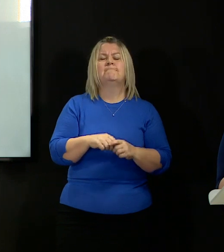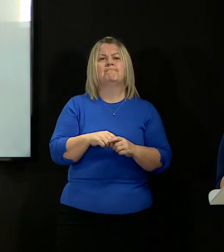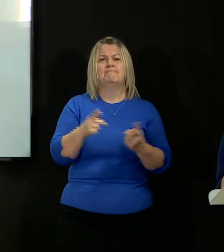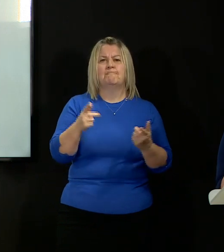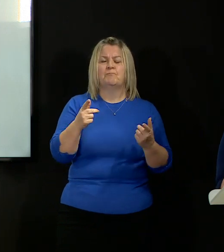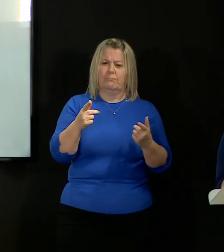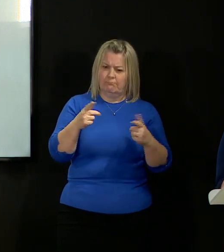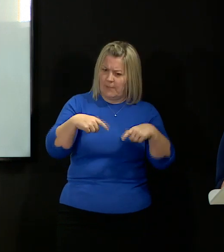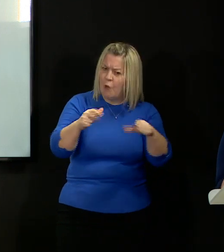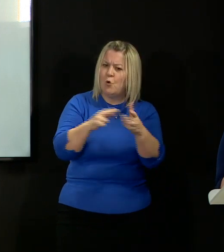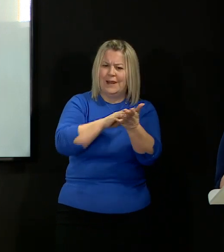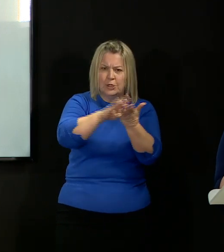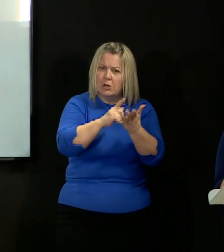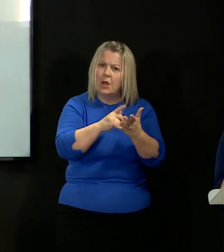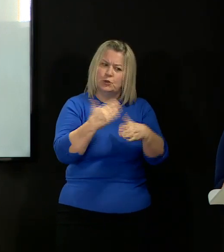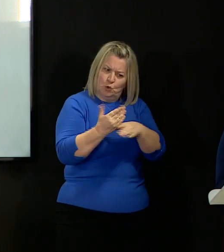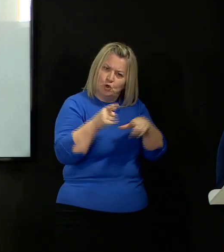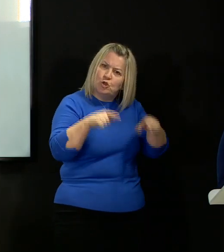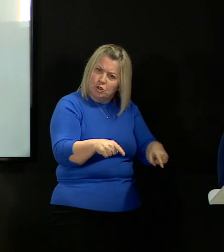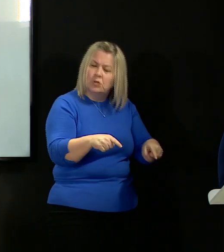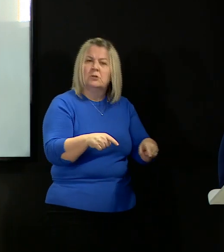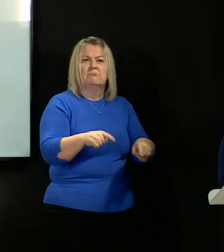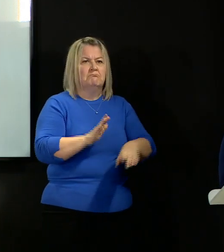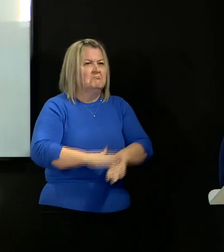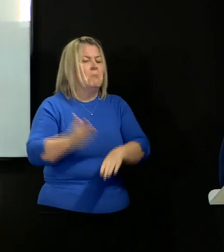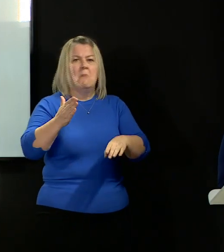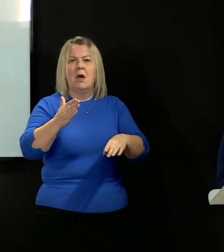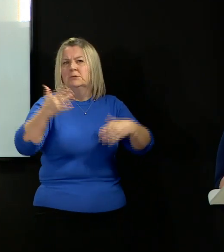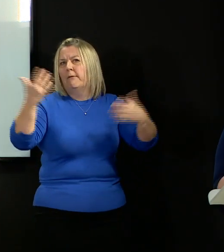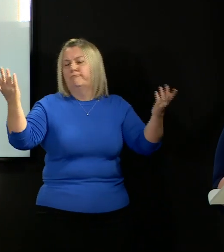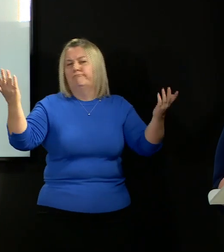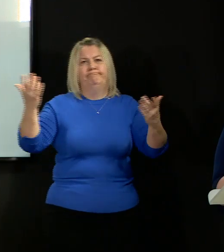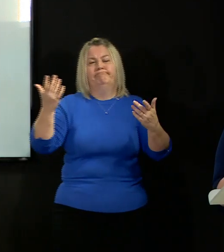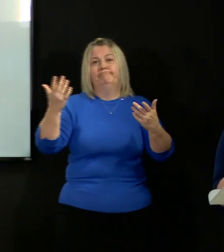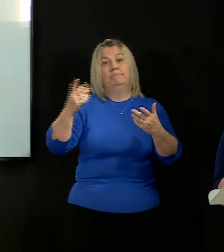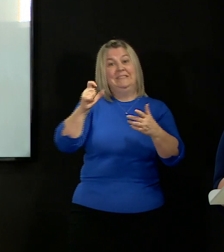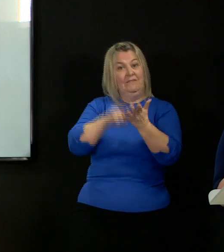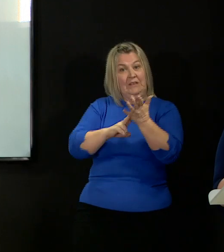we move forwards where that it is in response to culvert or there are other